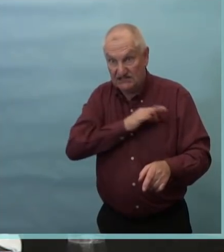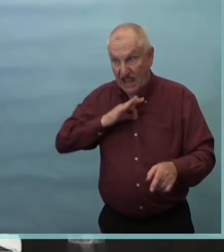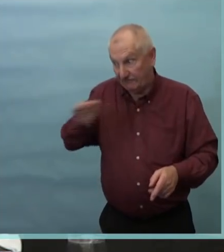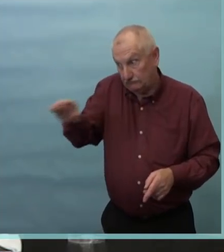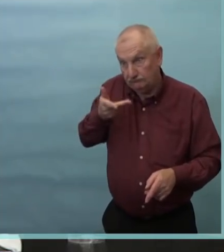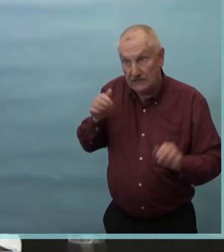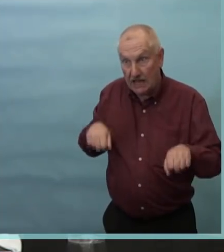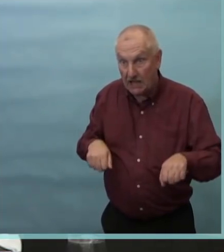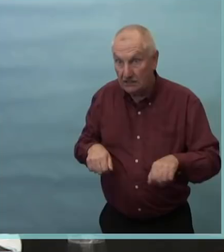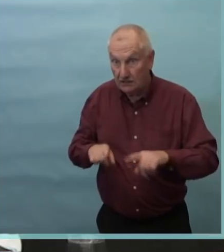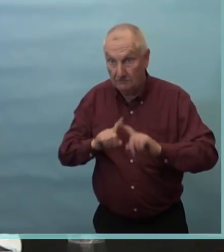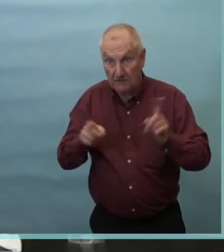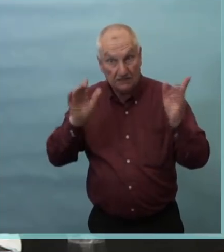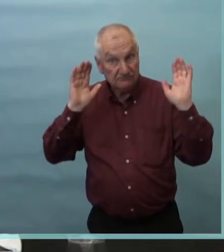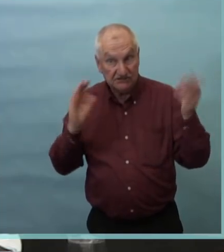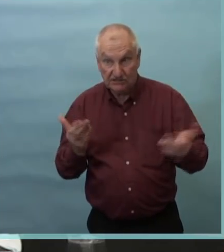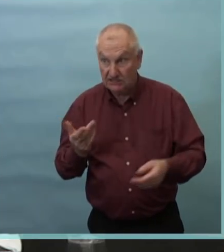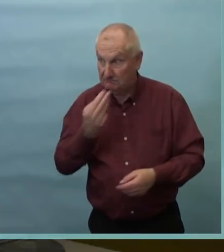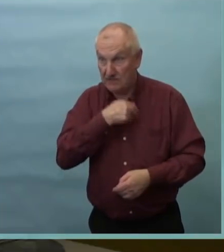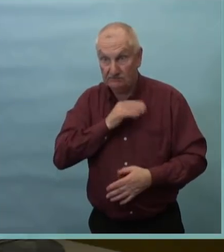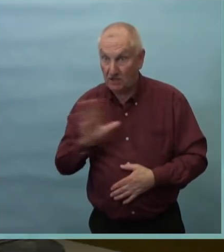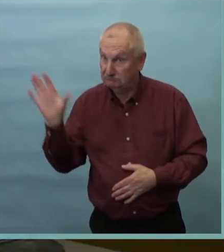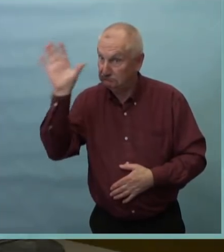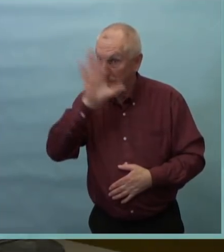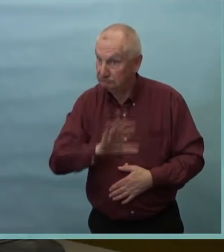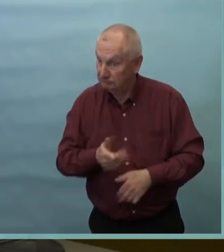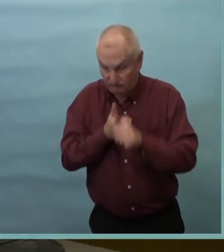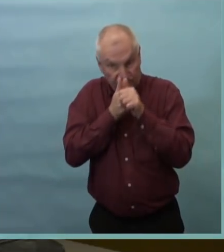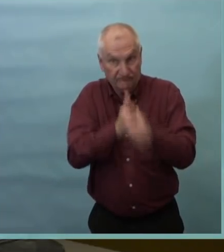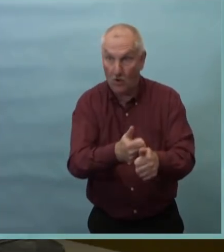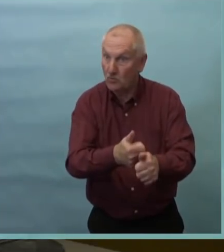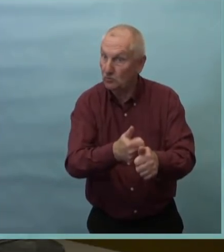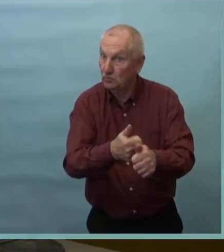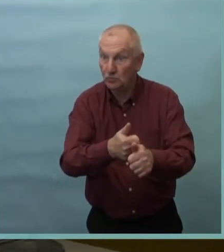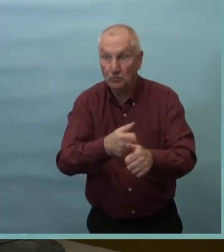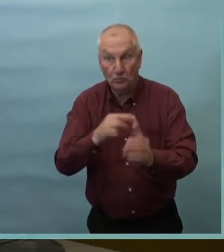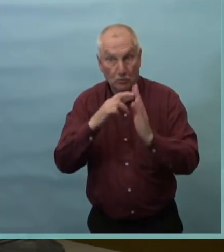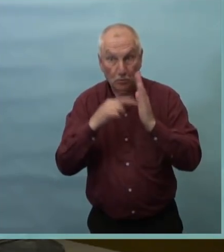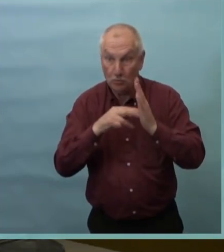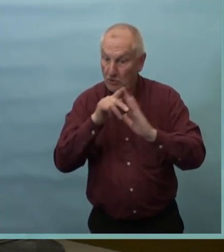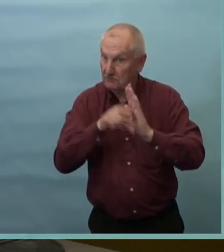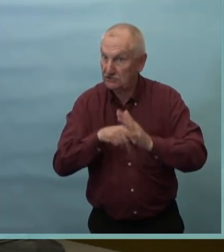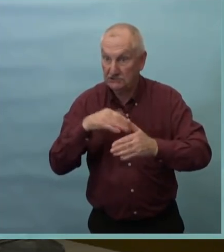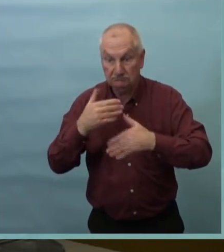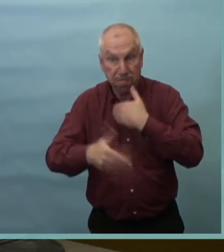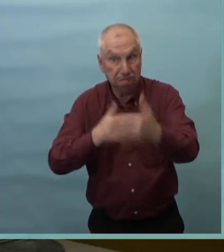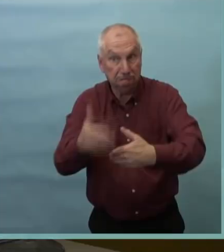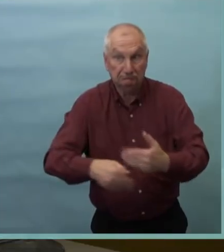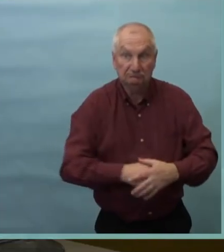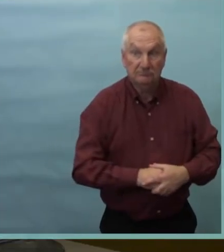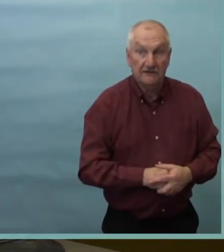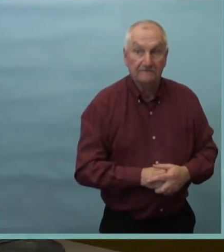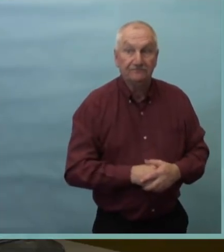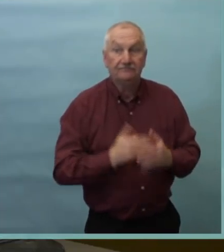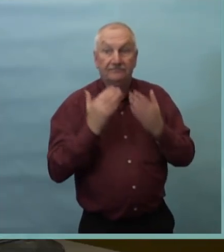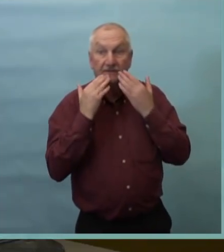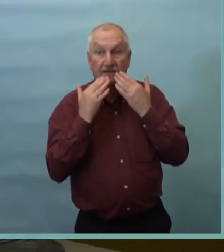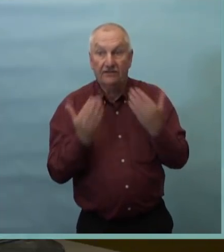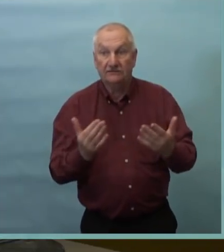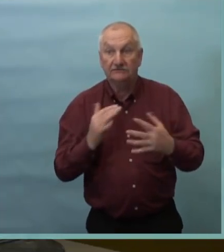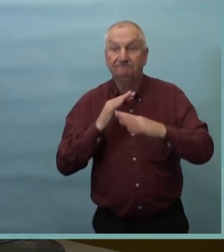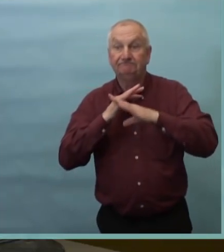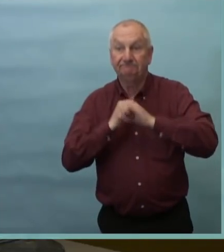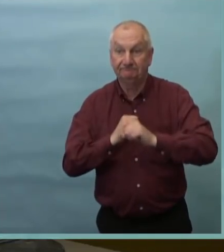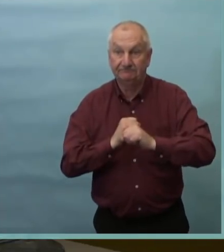public health advice thank you and this concludes today's media briefing